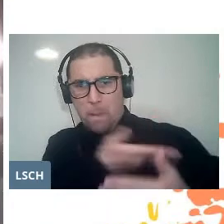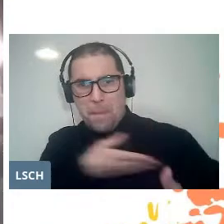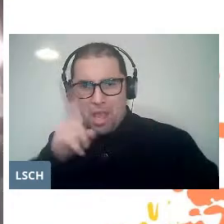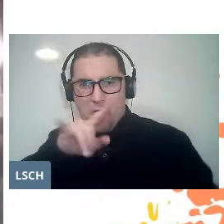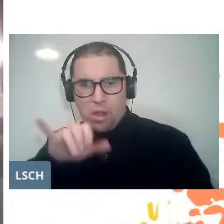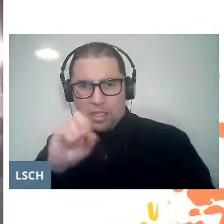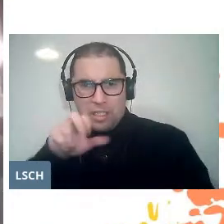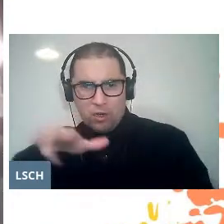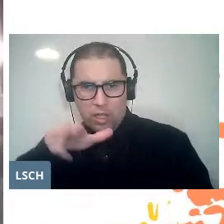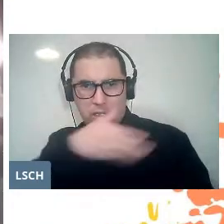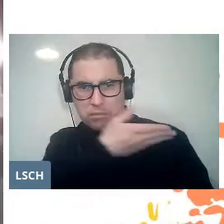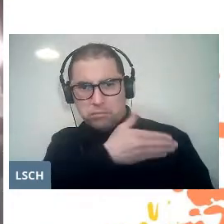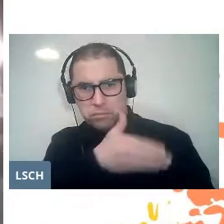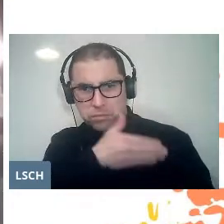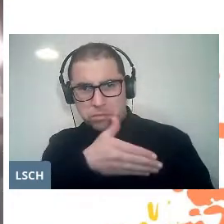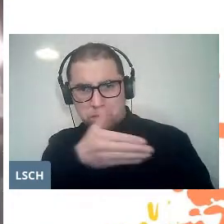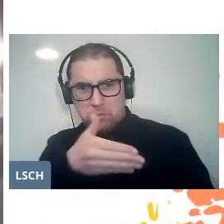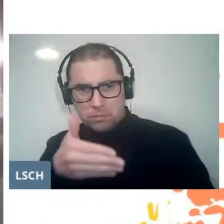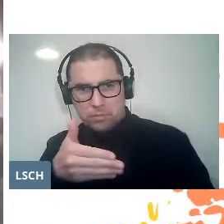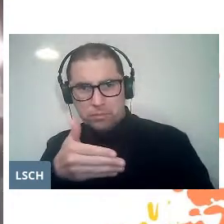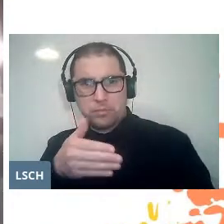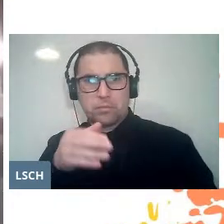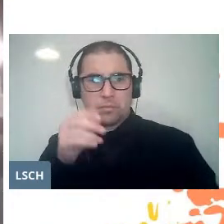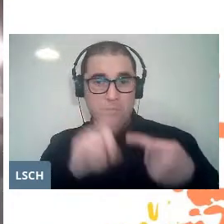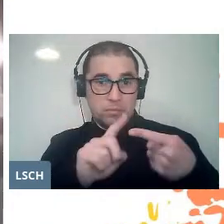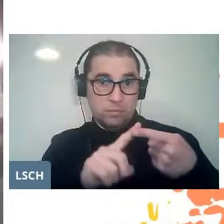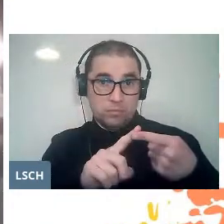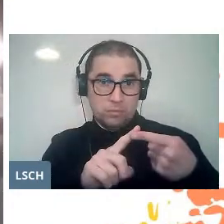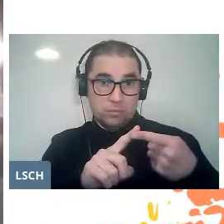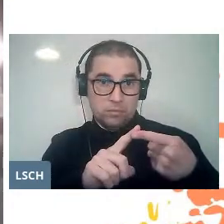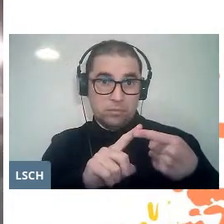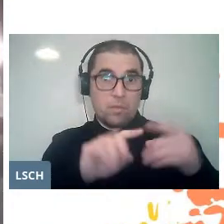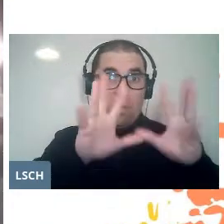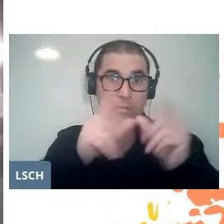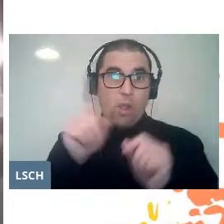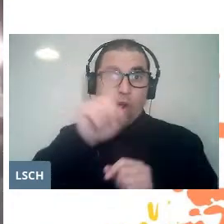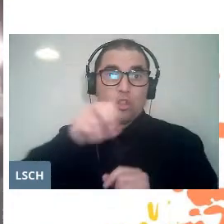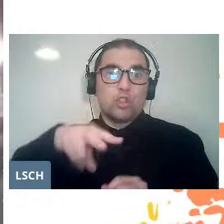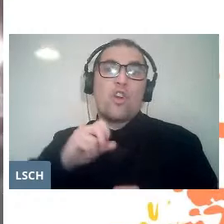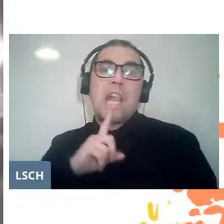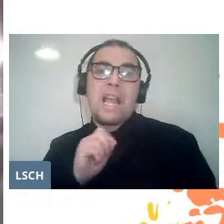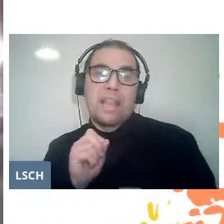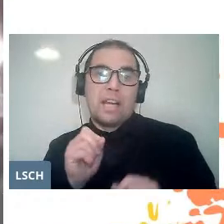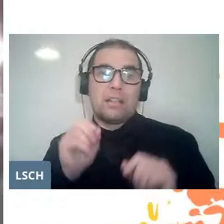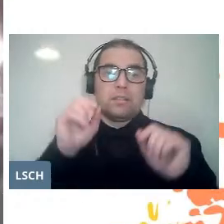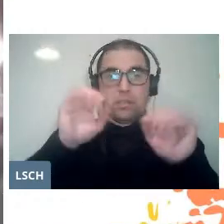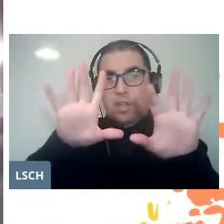meant the choice of the sonata form, one of the most incredible structures